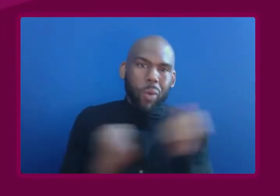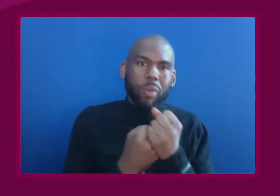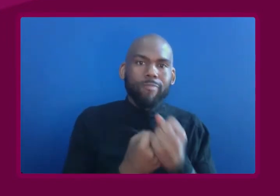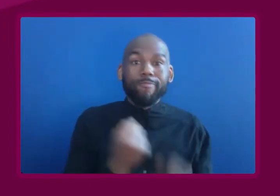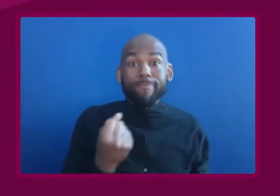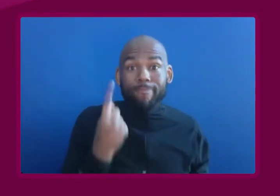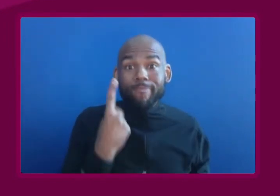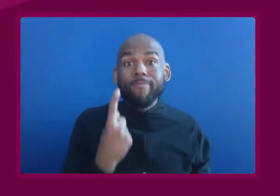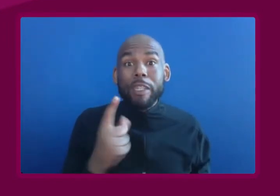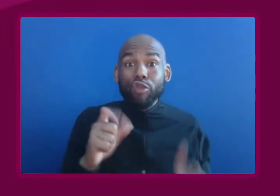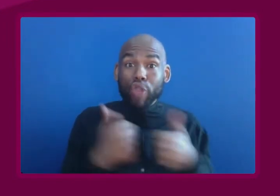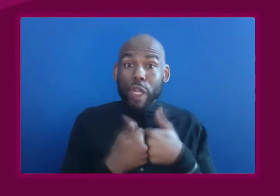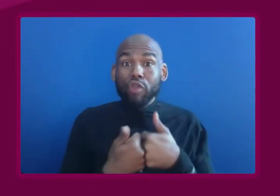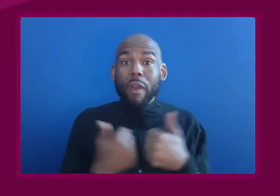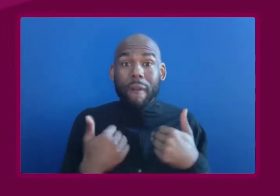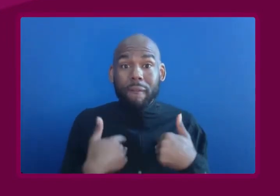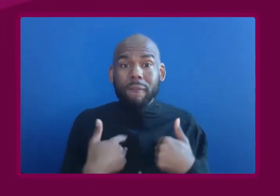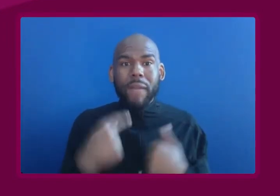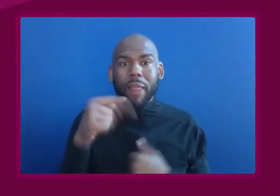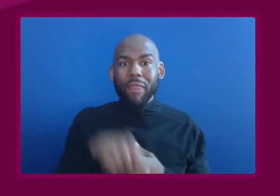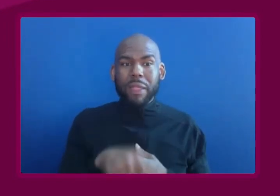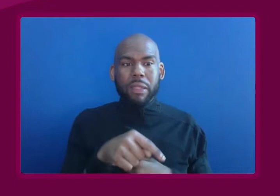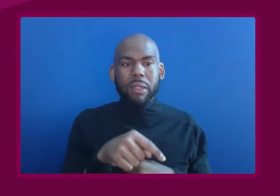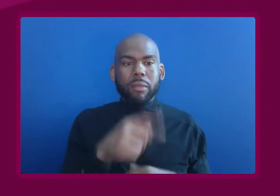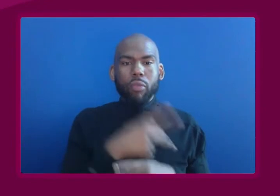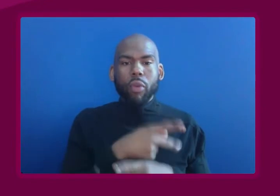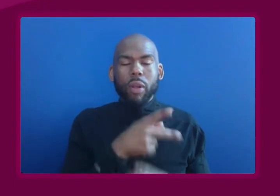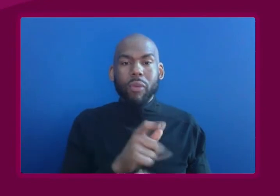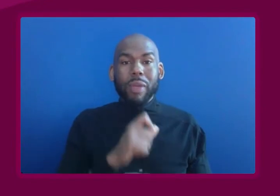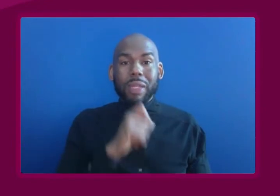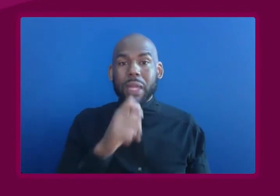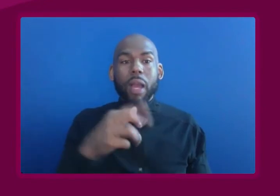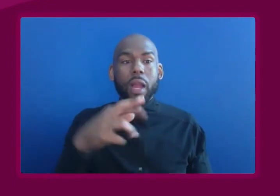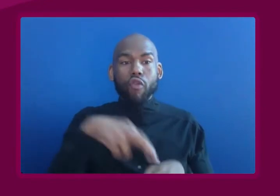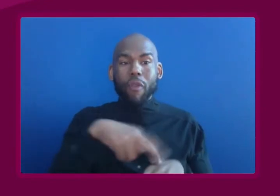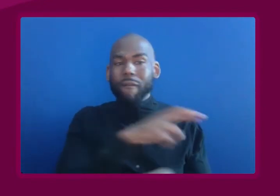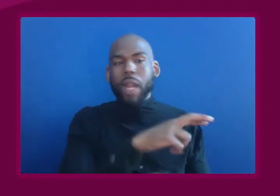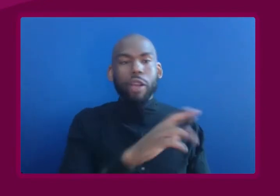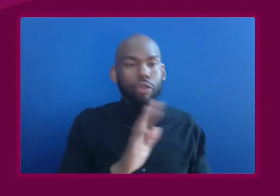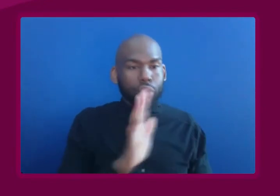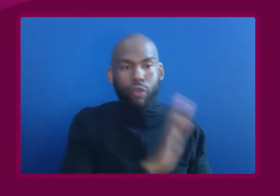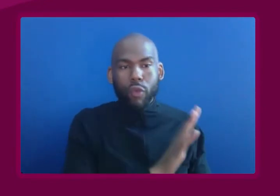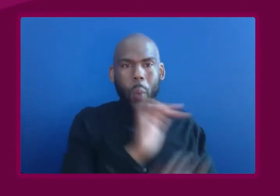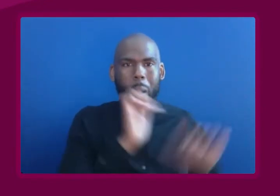that there are challenges, this is not a reflection of the individual's ability to complete any